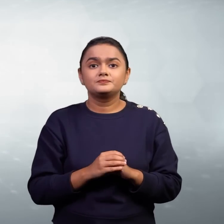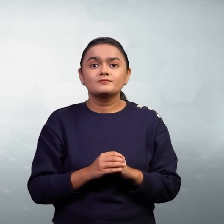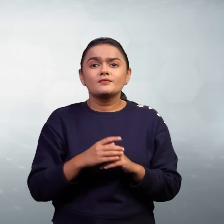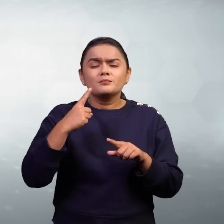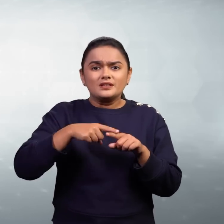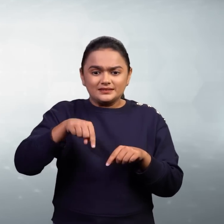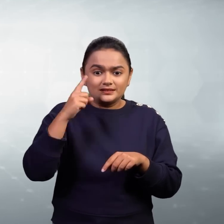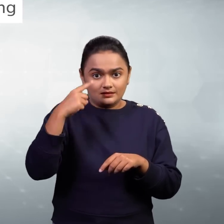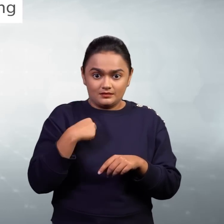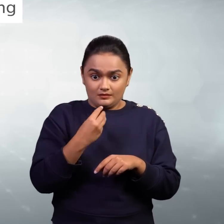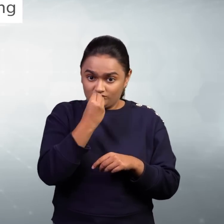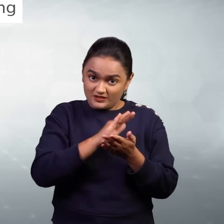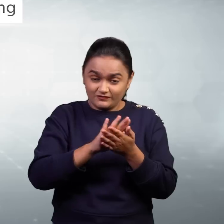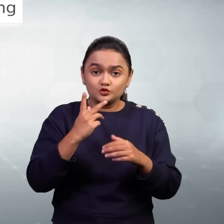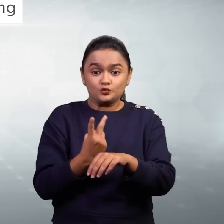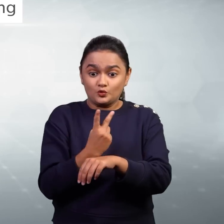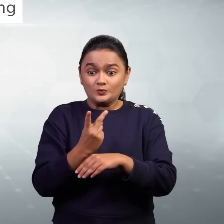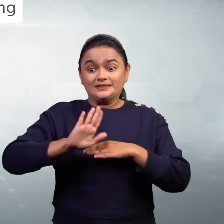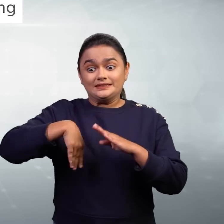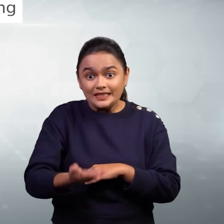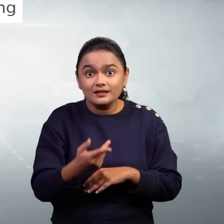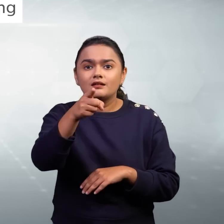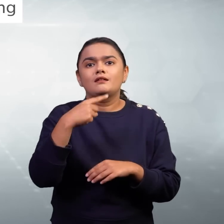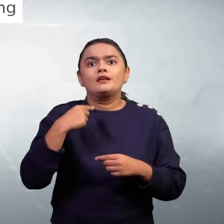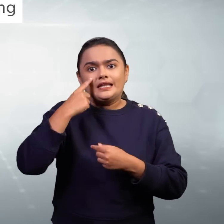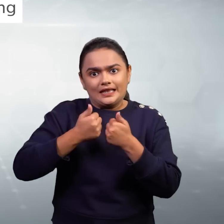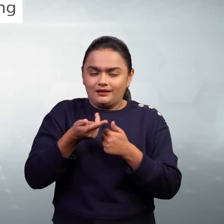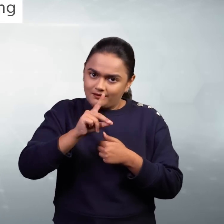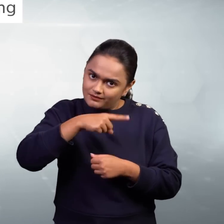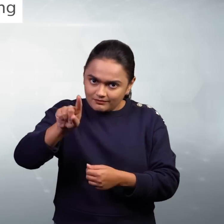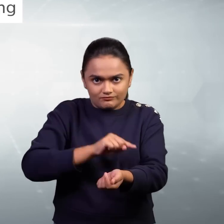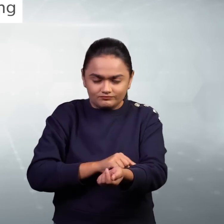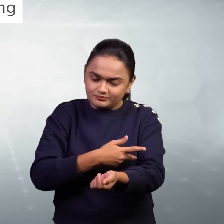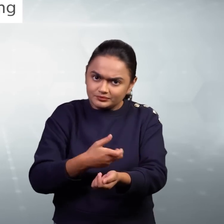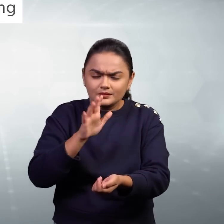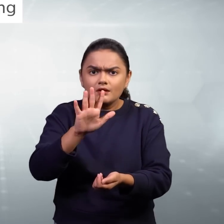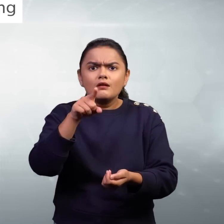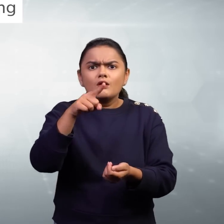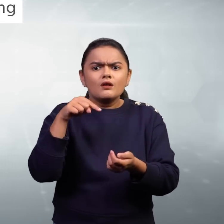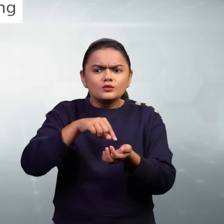After this, you need to check your sugar level 2 hours after eating.